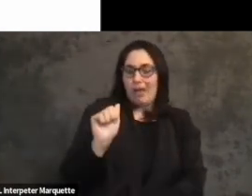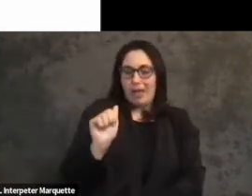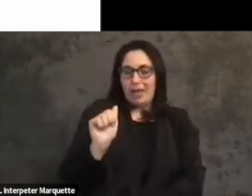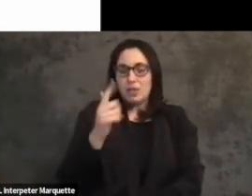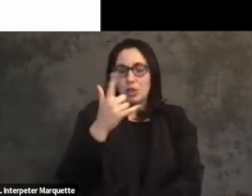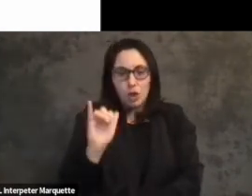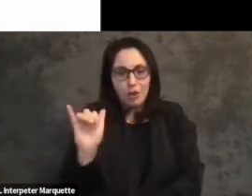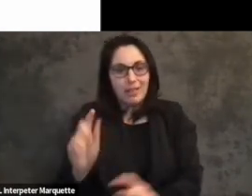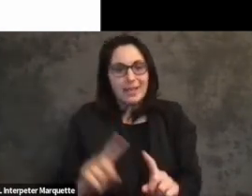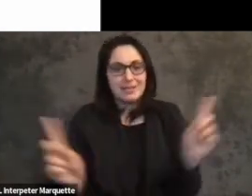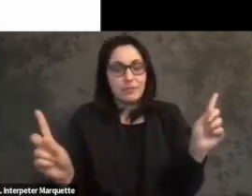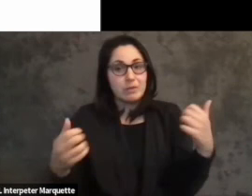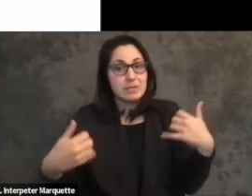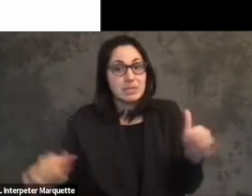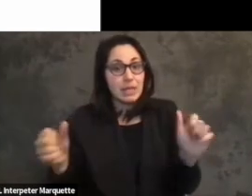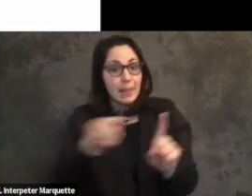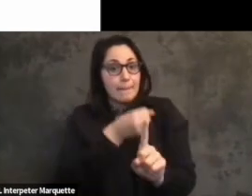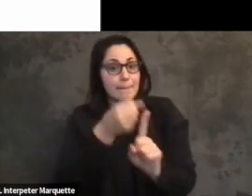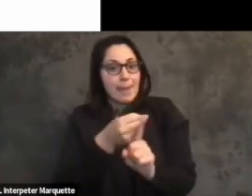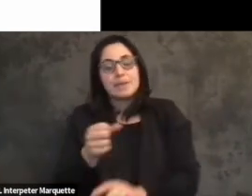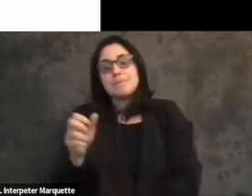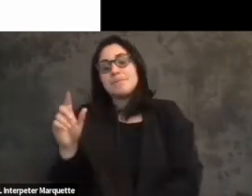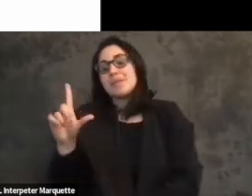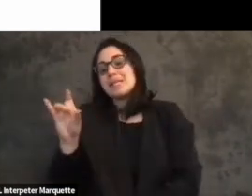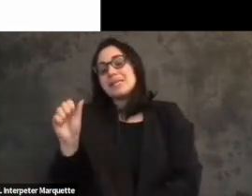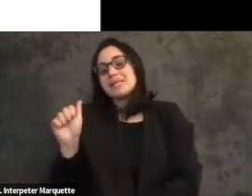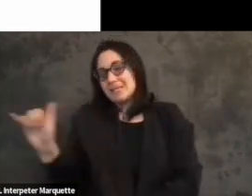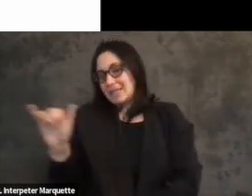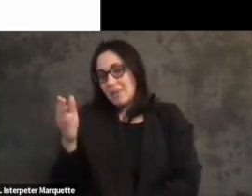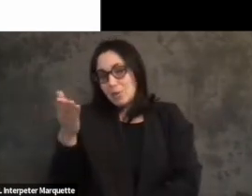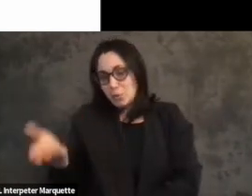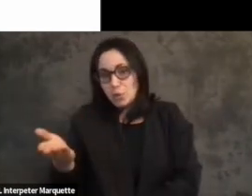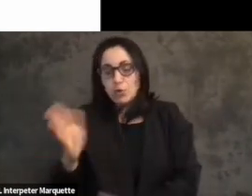the streets with ACT UP when he was able to do so. But today, his advocacy looks very